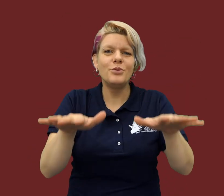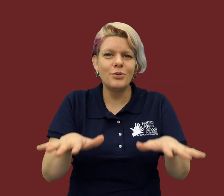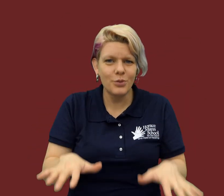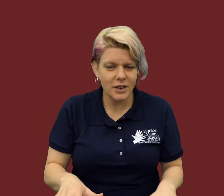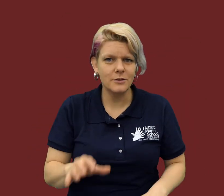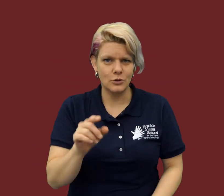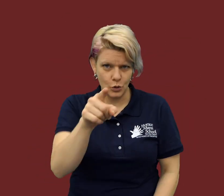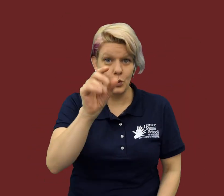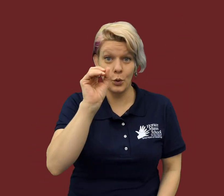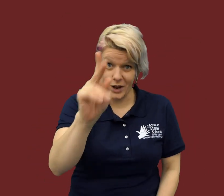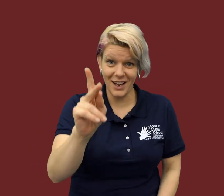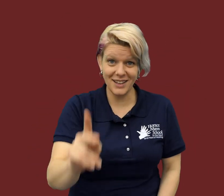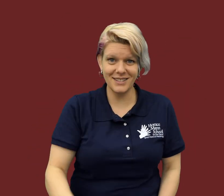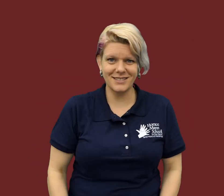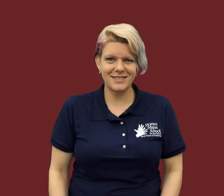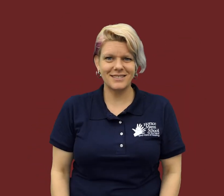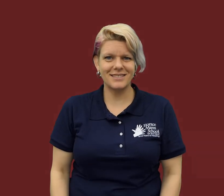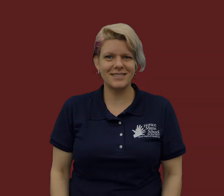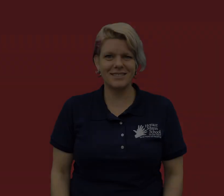You are going to be fine.